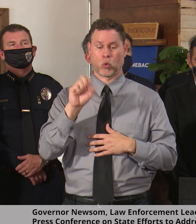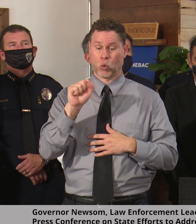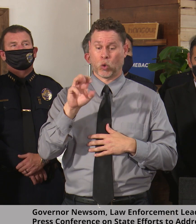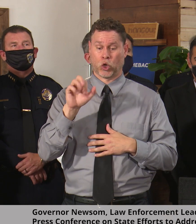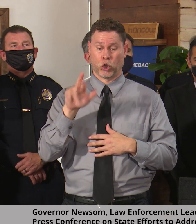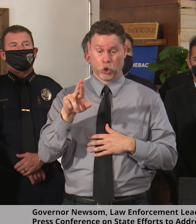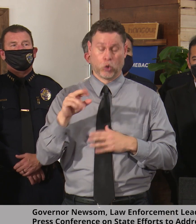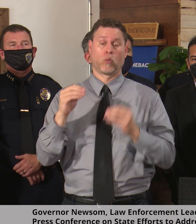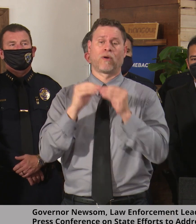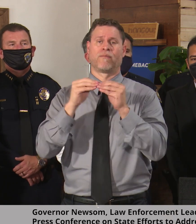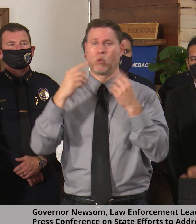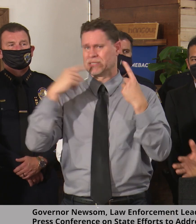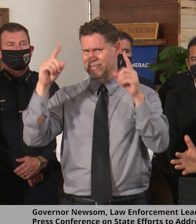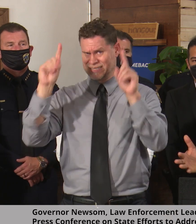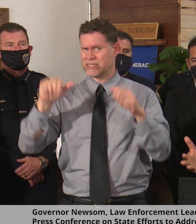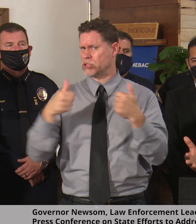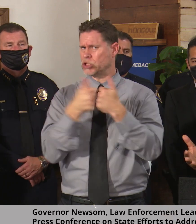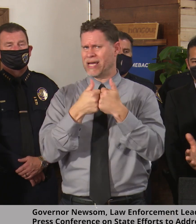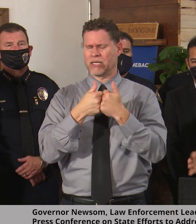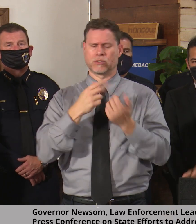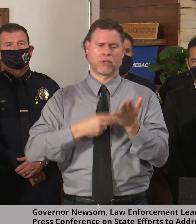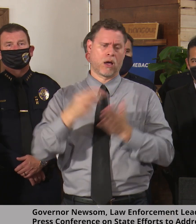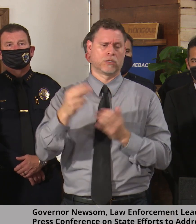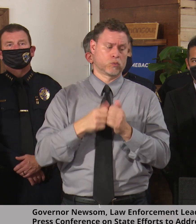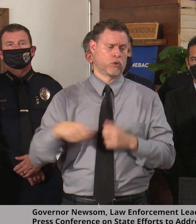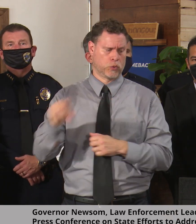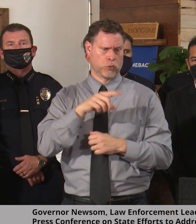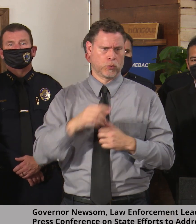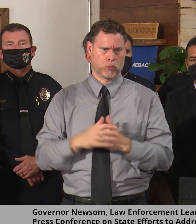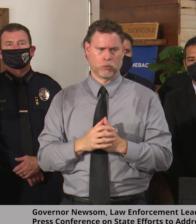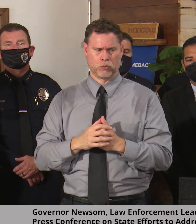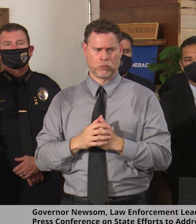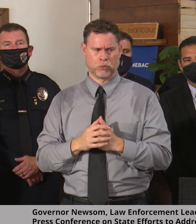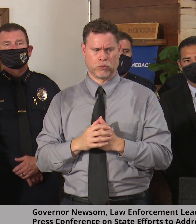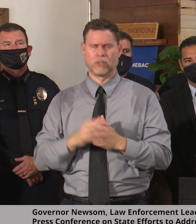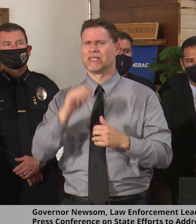have more success so it's a challenge I'll be honest with you but it's not insurmountable.